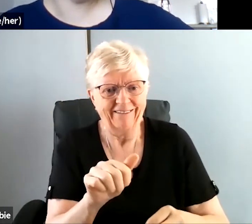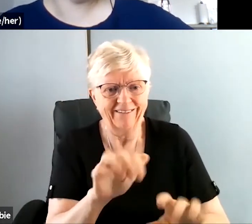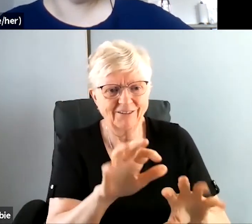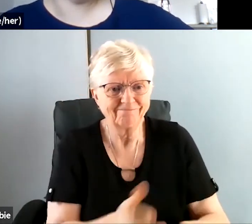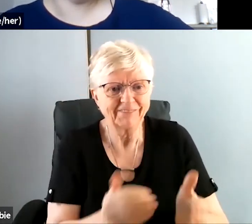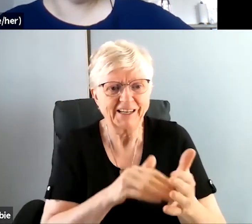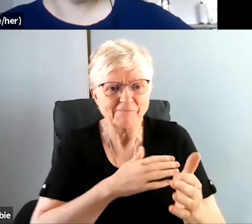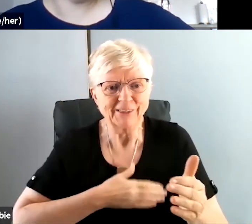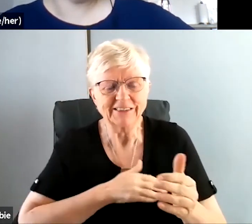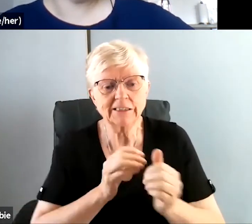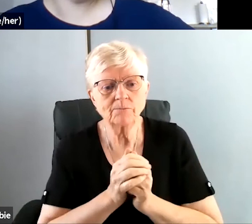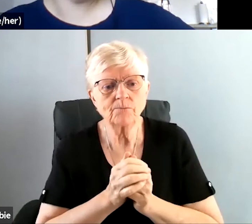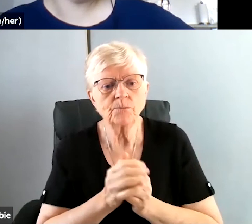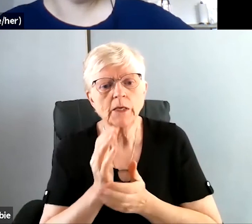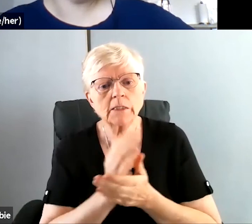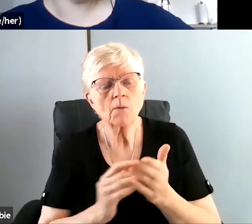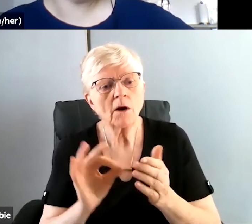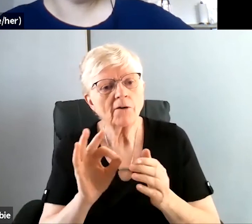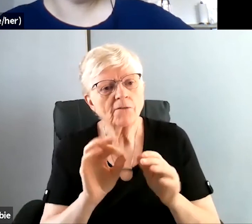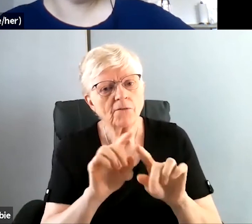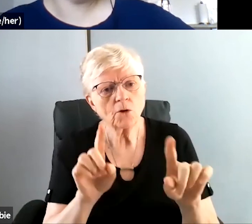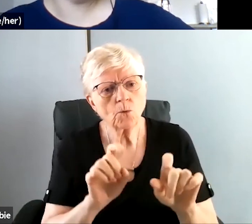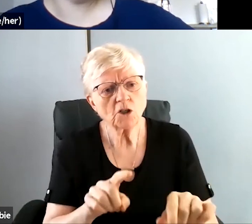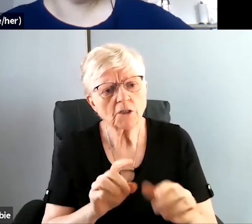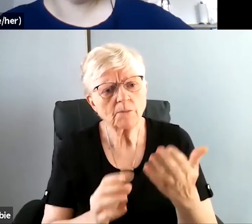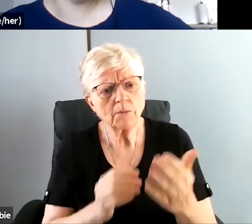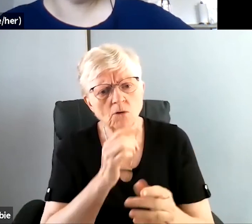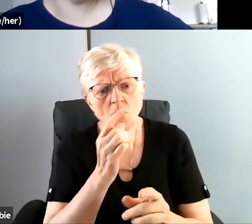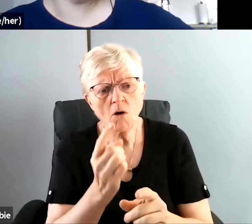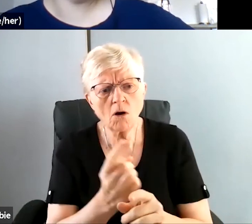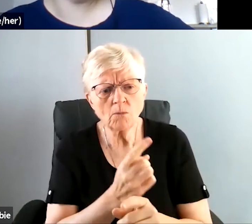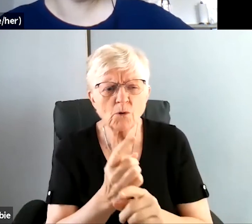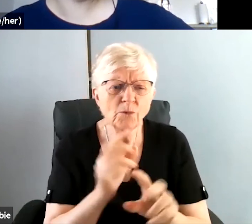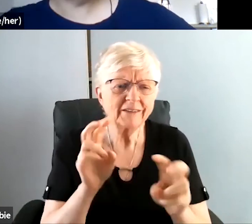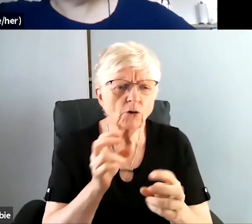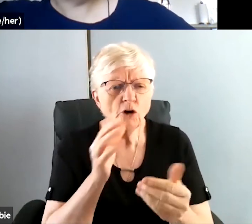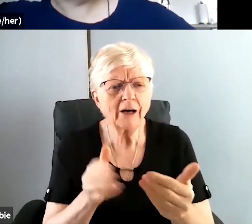BOX. SOME OF THE QUESTIONS MAY NOT BE APPROPRIATE OR NOT EASY TO ANSWER